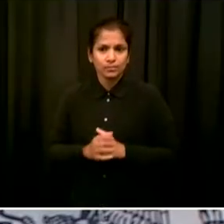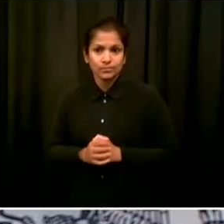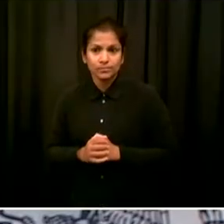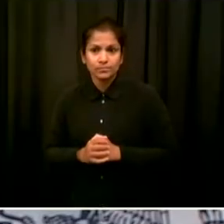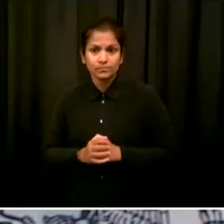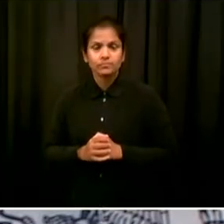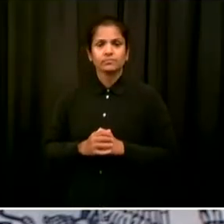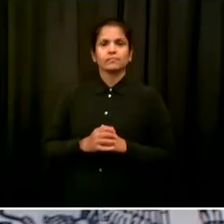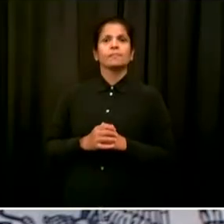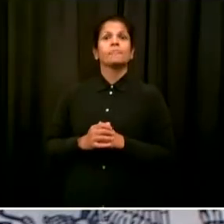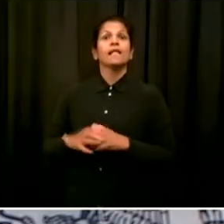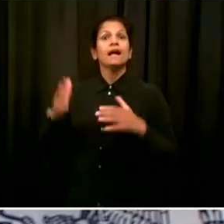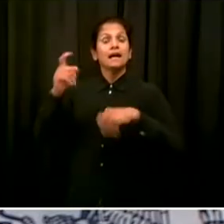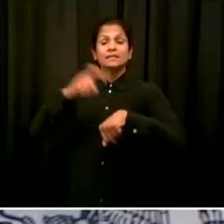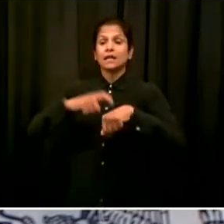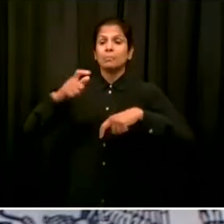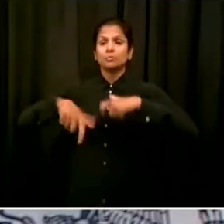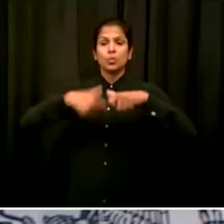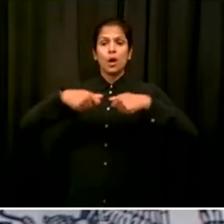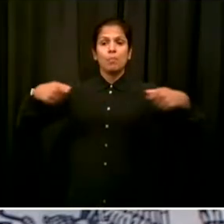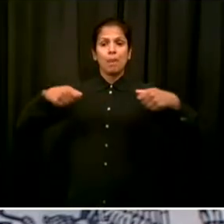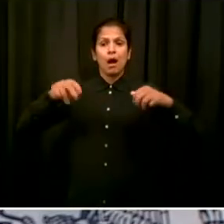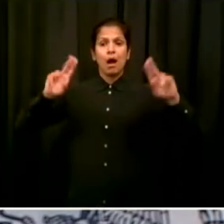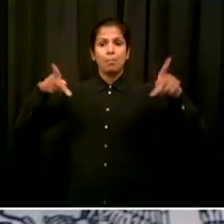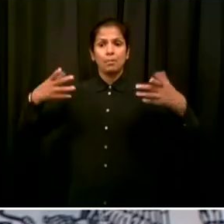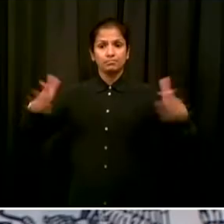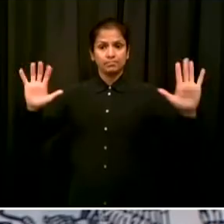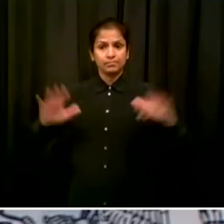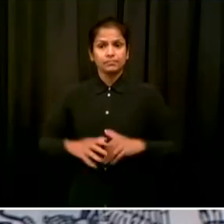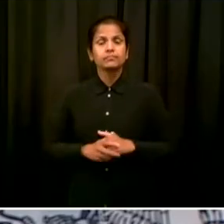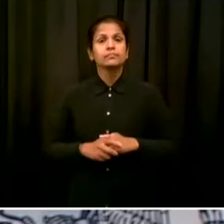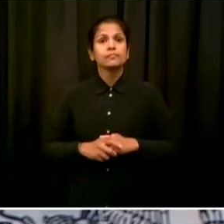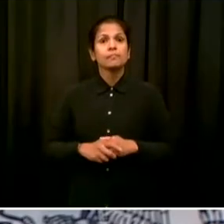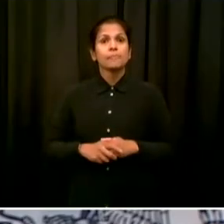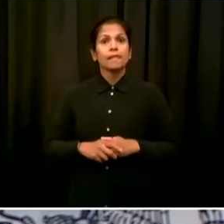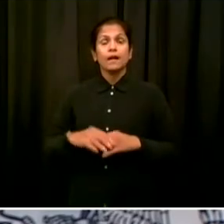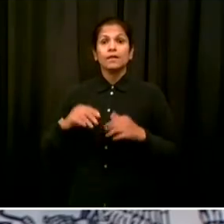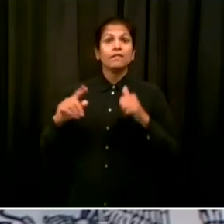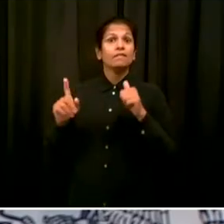THAT QUESTION. WE WILL GET YOU AN AWNSER TODAY. EVERYBODY, AS WE